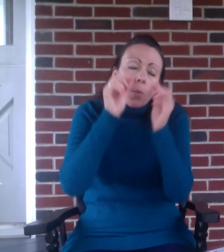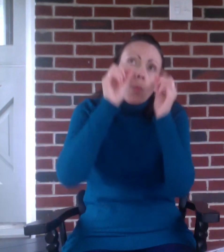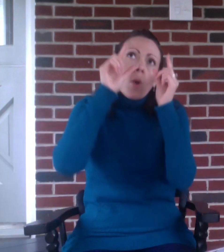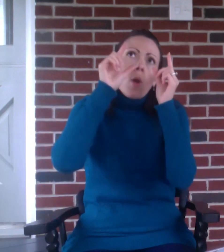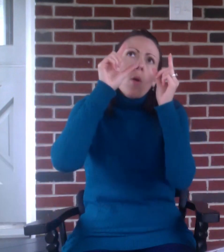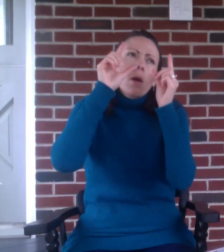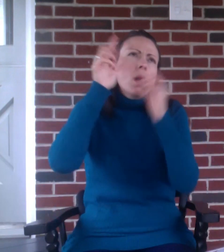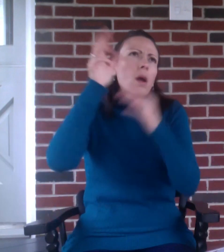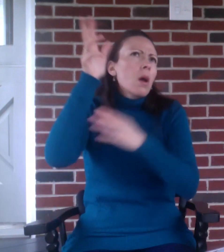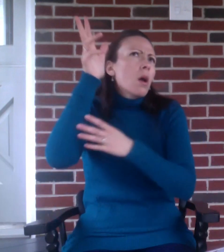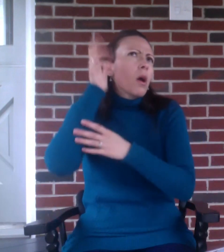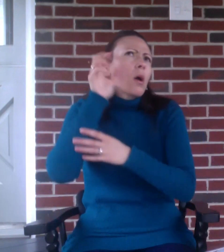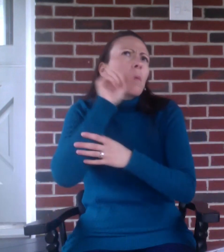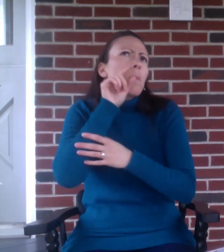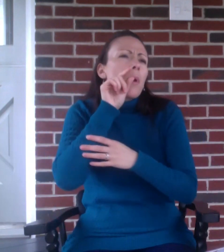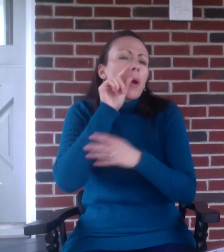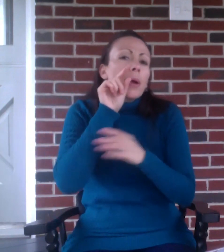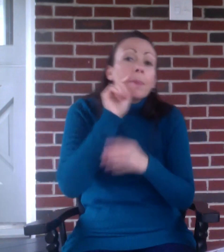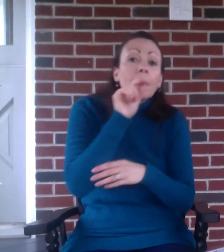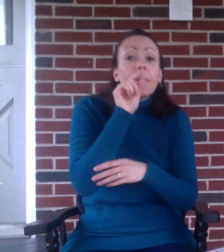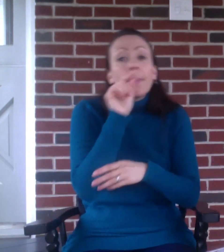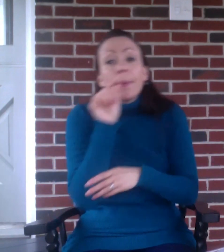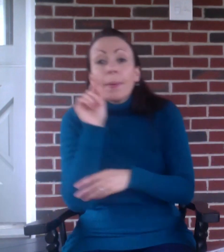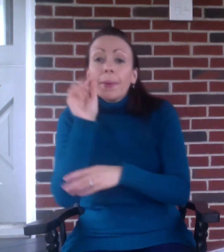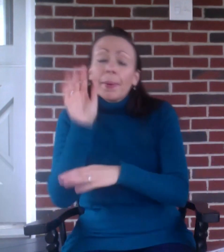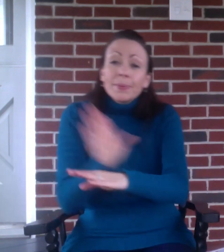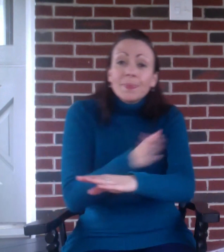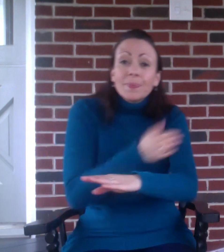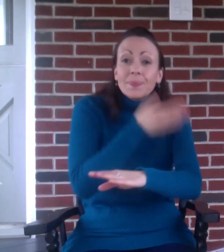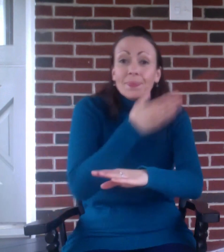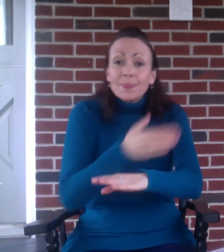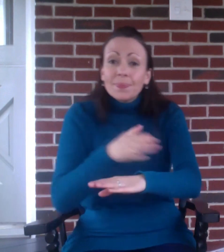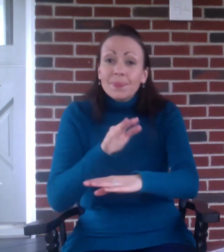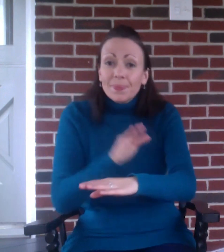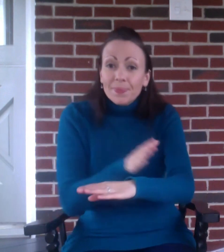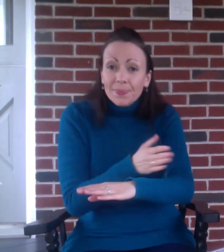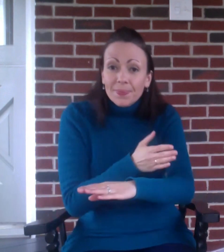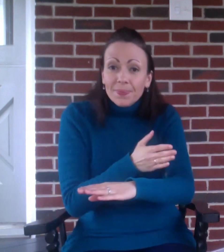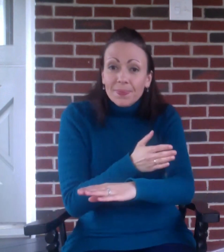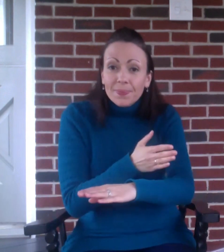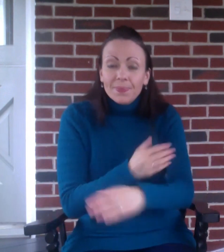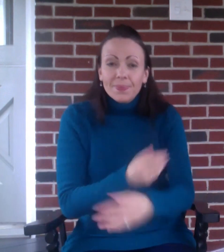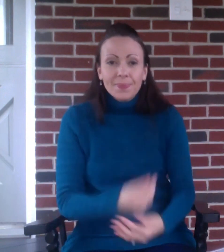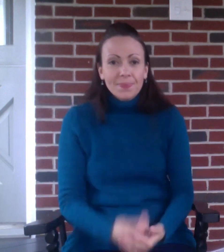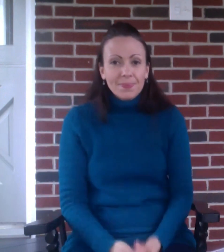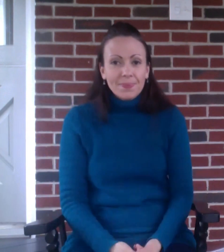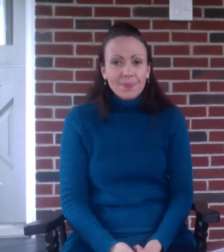The visitor had returned and his mate had come with him.